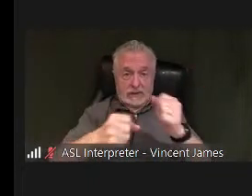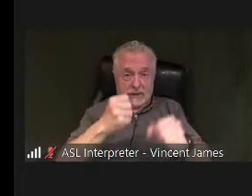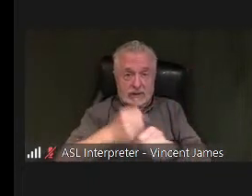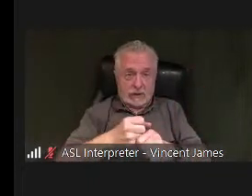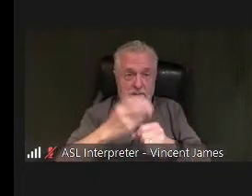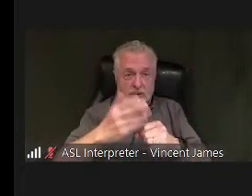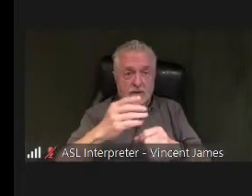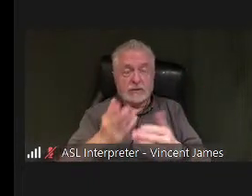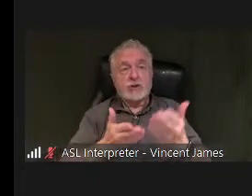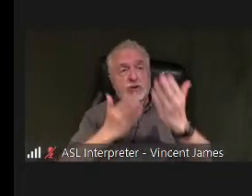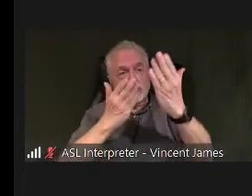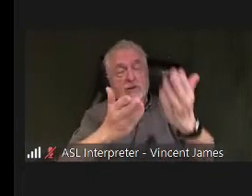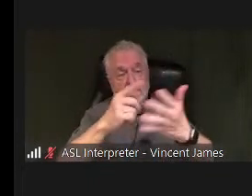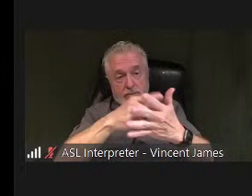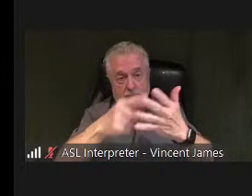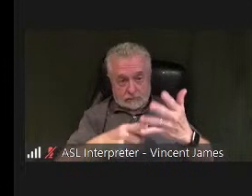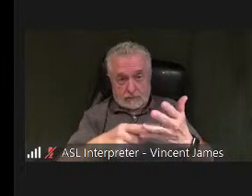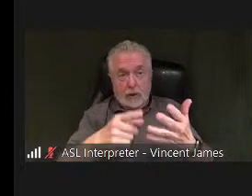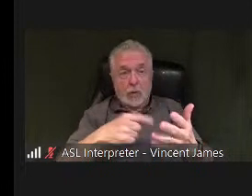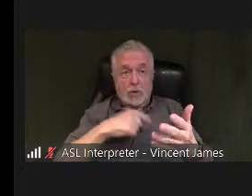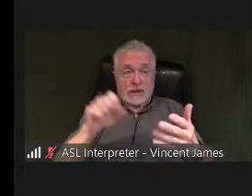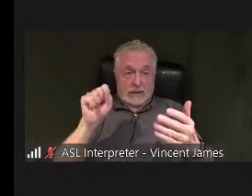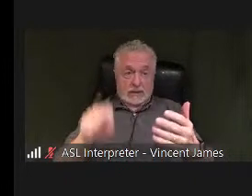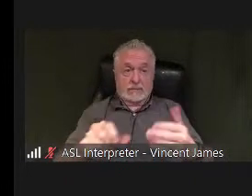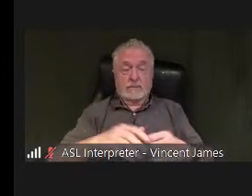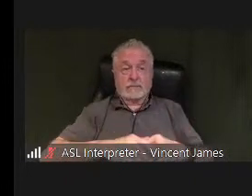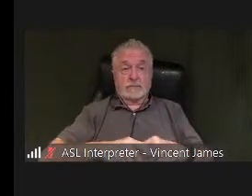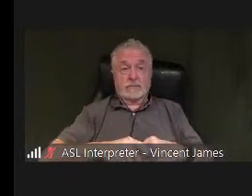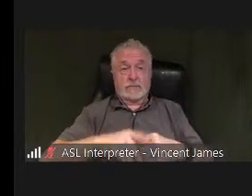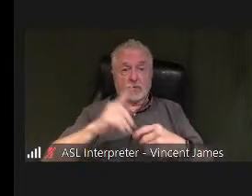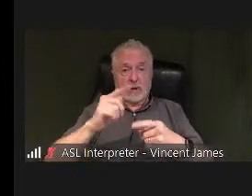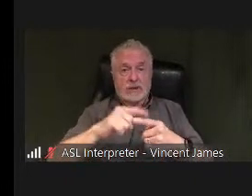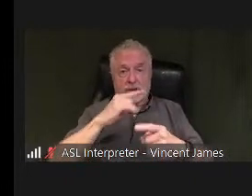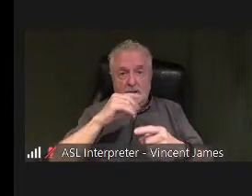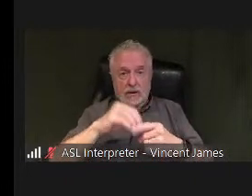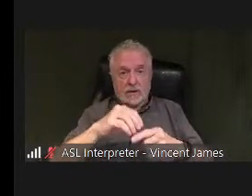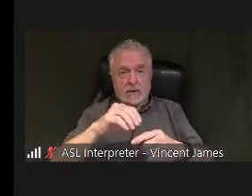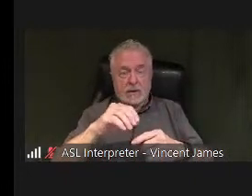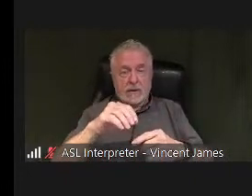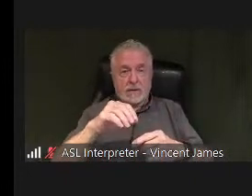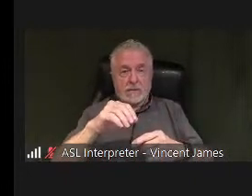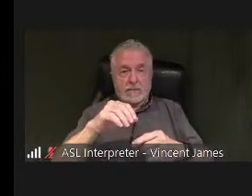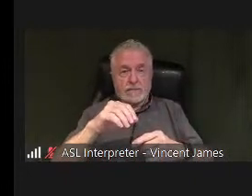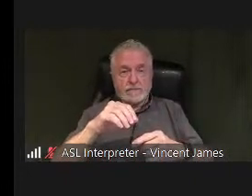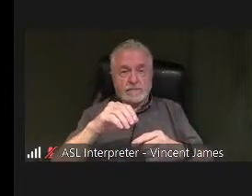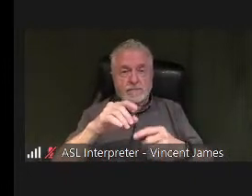here are some suggestions we could try to get the kids to share their masks.